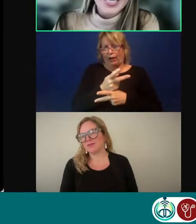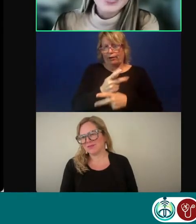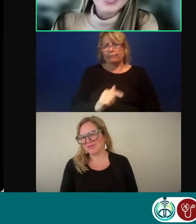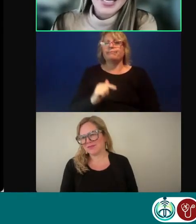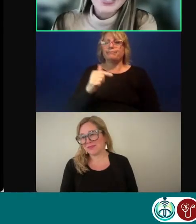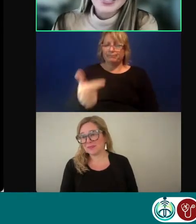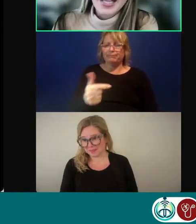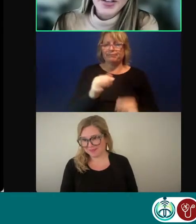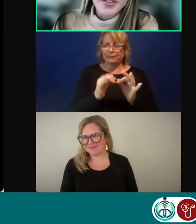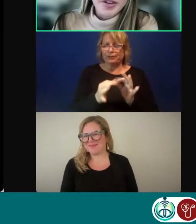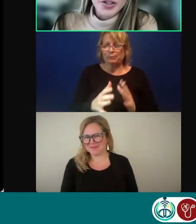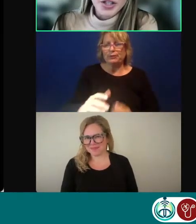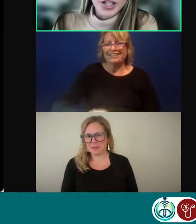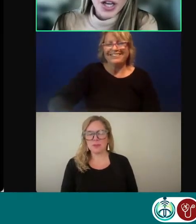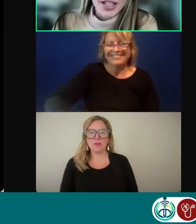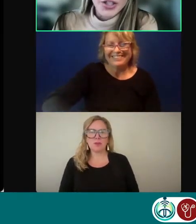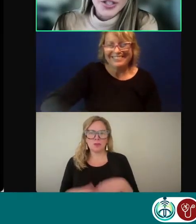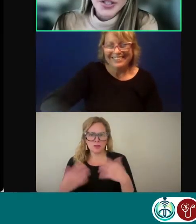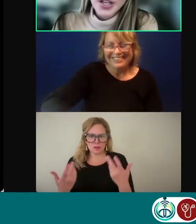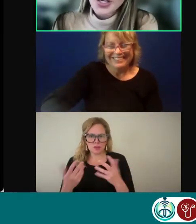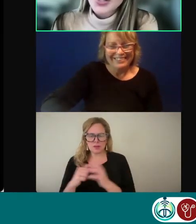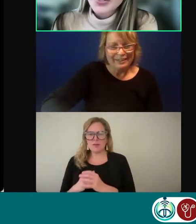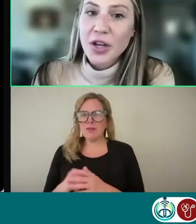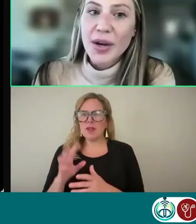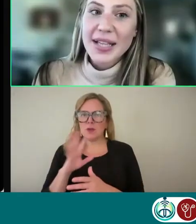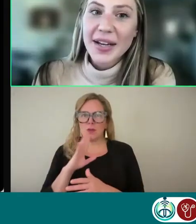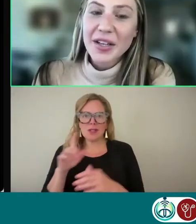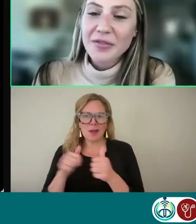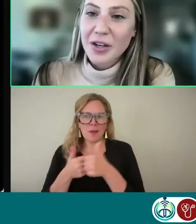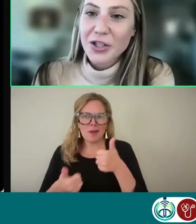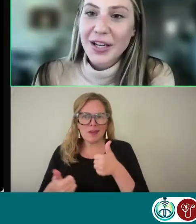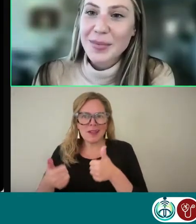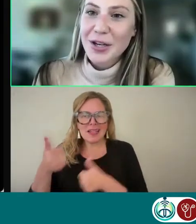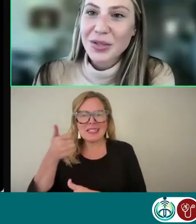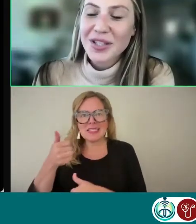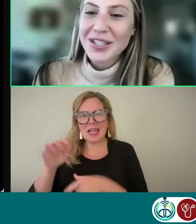next slide is Executive Functioning Challenges. So executive functioning, especially within the